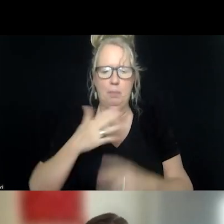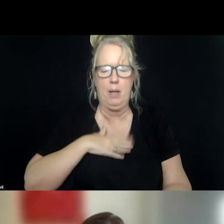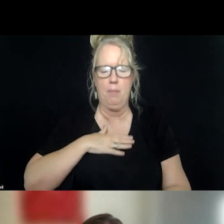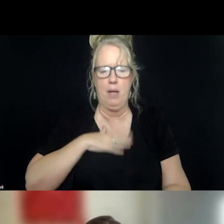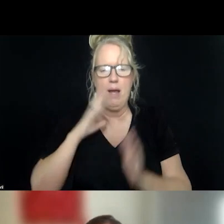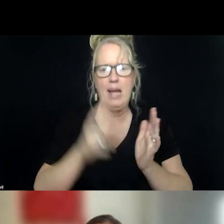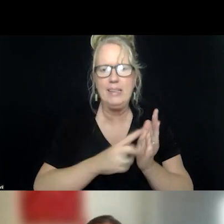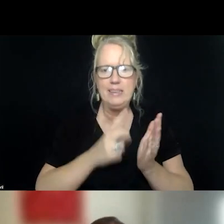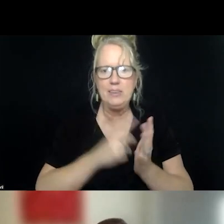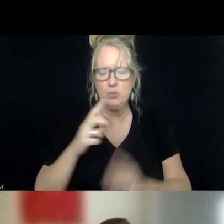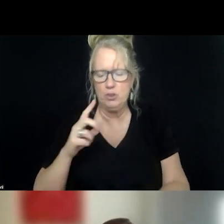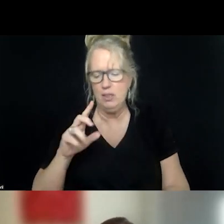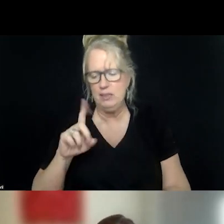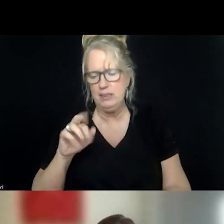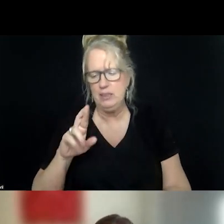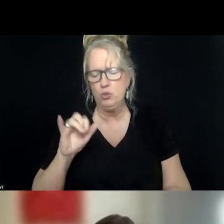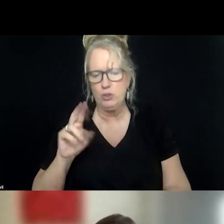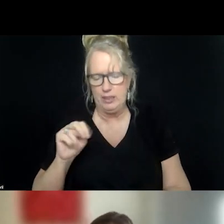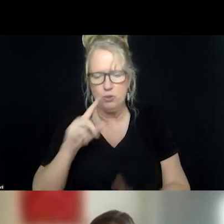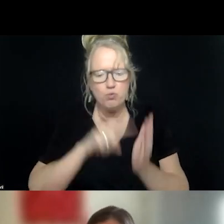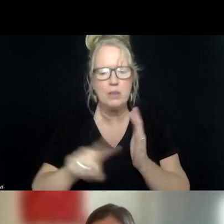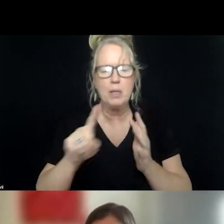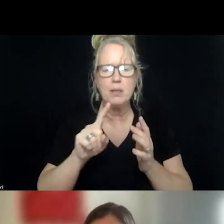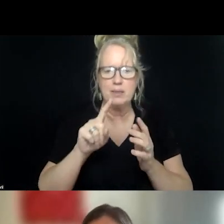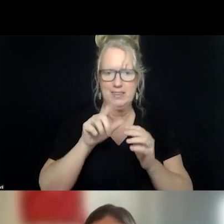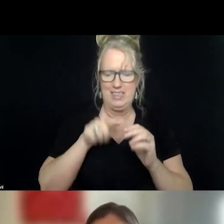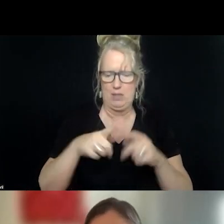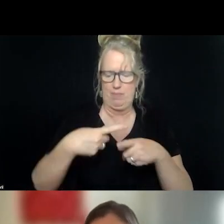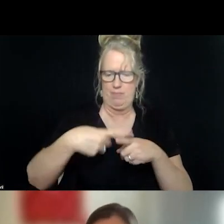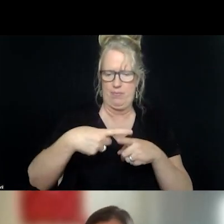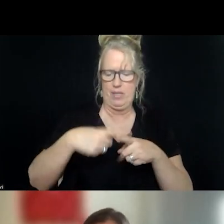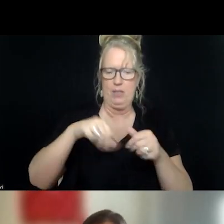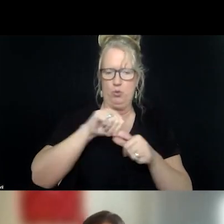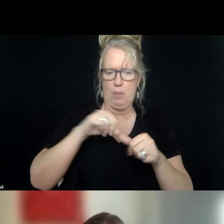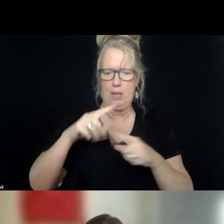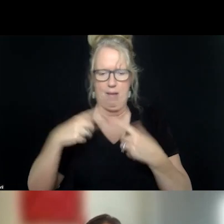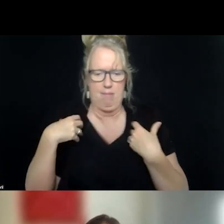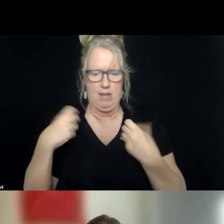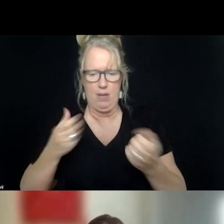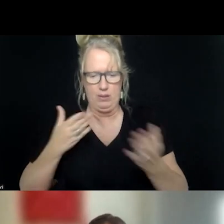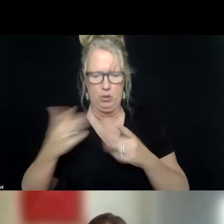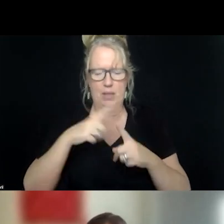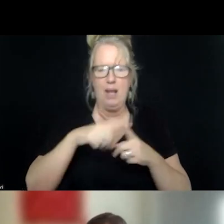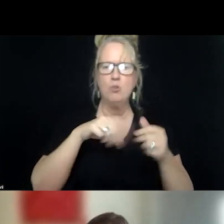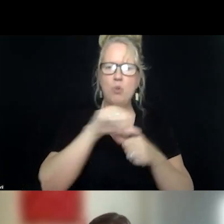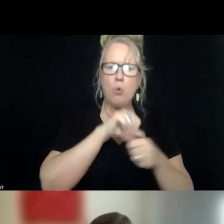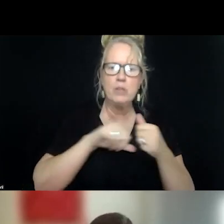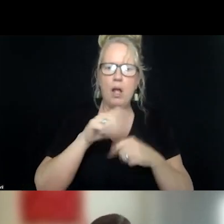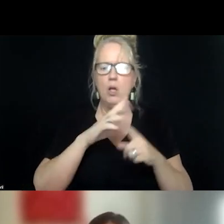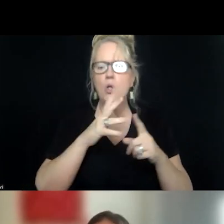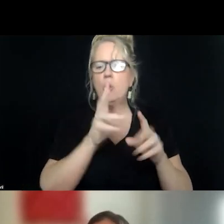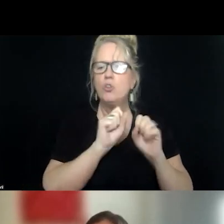MY RESEARCH IS SOCIOOLOGY AND THAT CREATES A CRITICAL ETHOS FOR